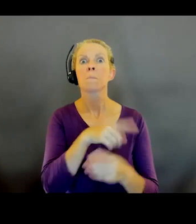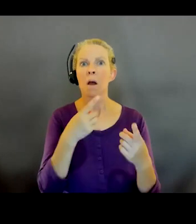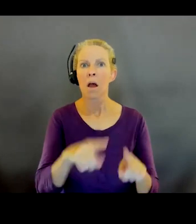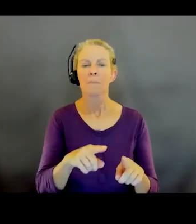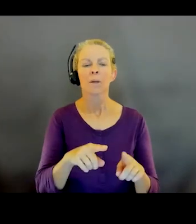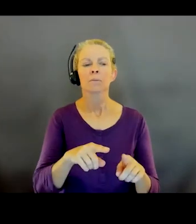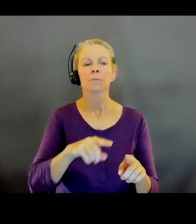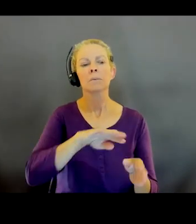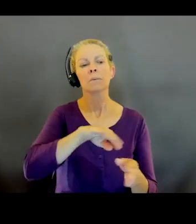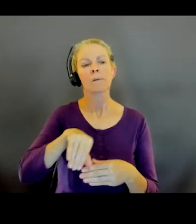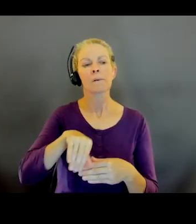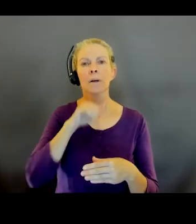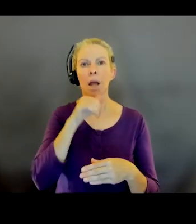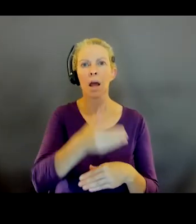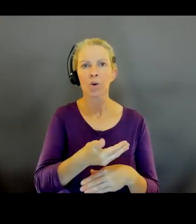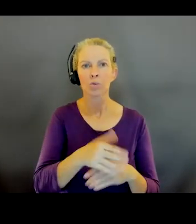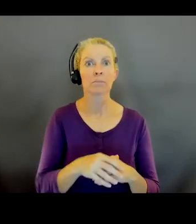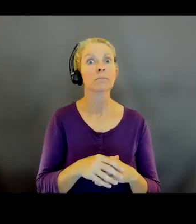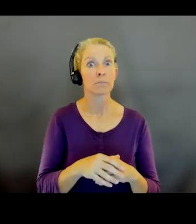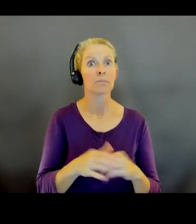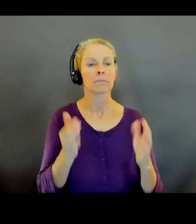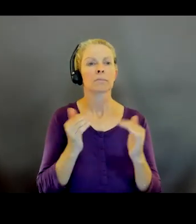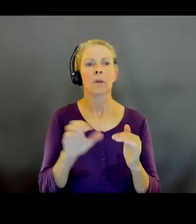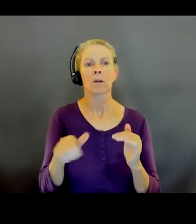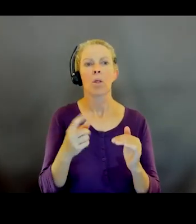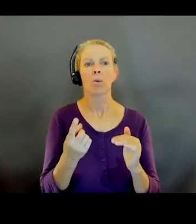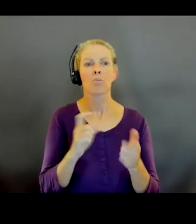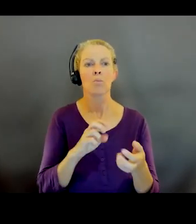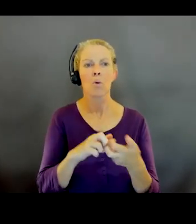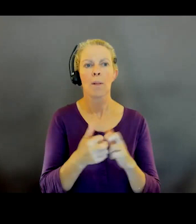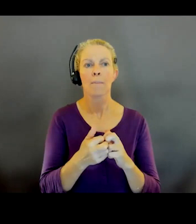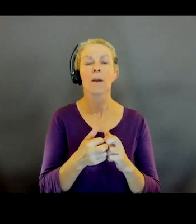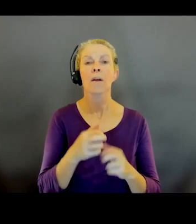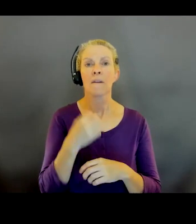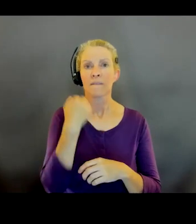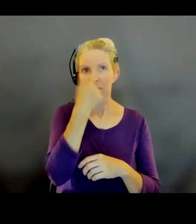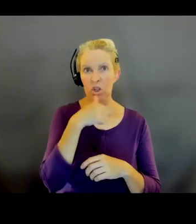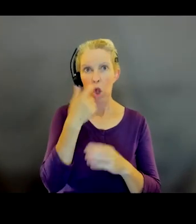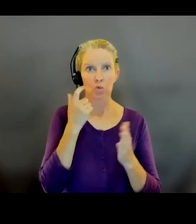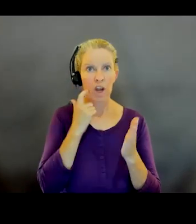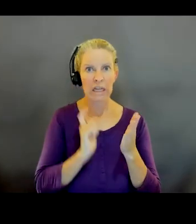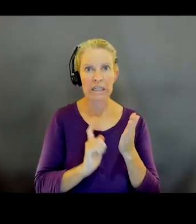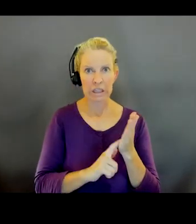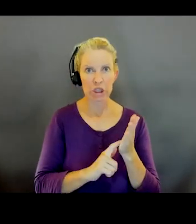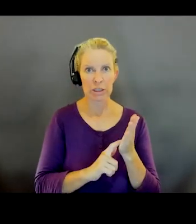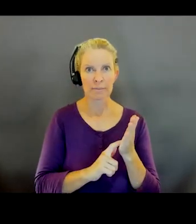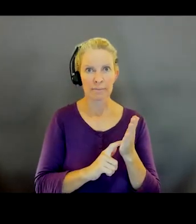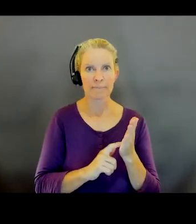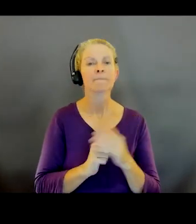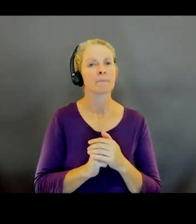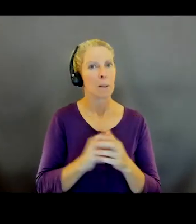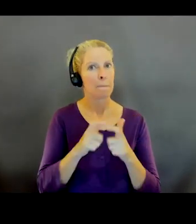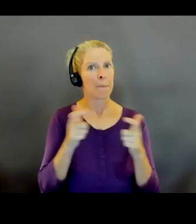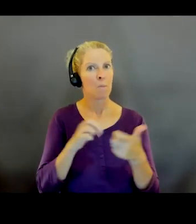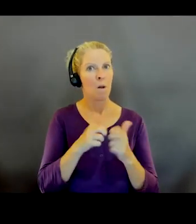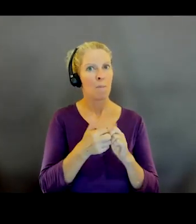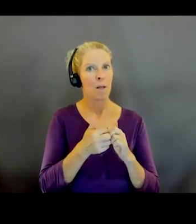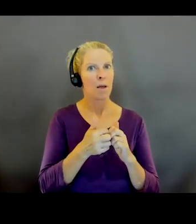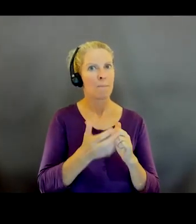recognition had a big problem when it first came out. What kind of data was a train on? Mm, people